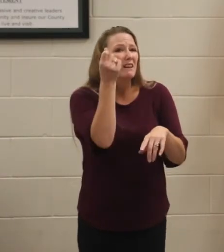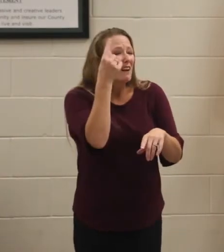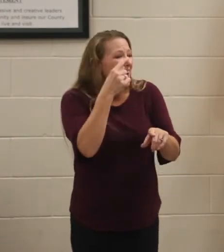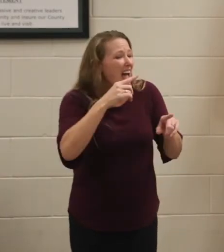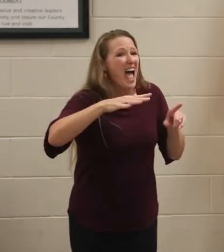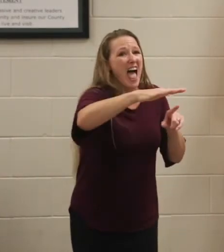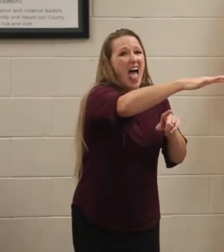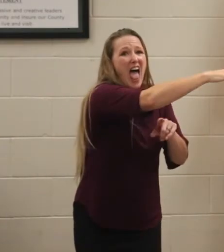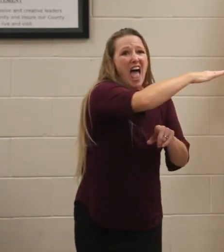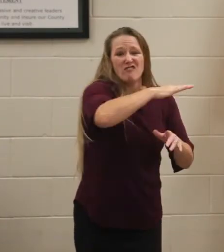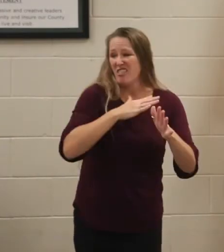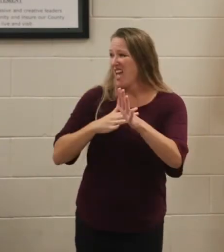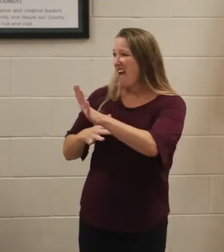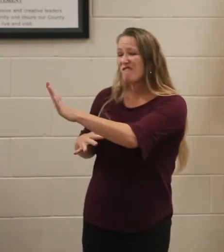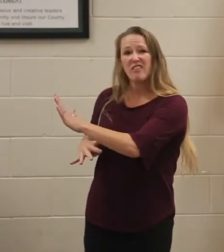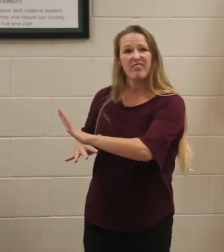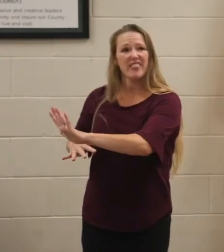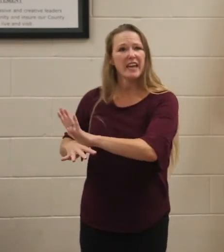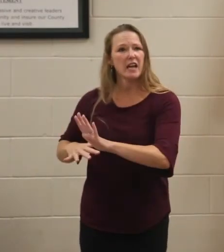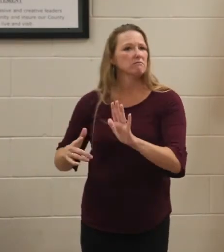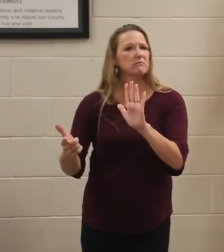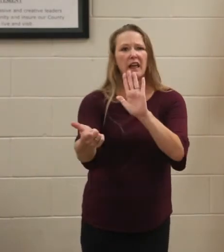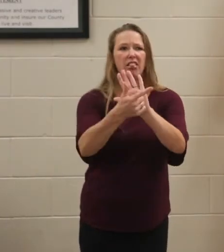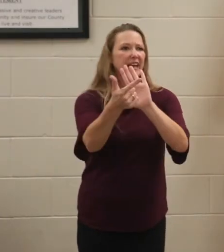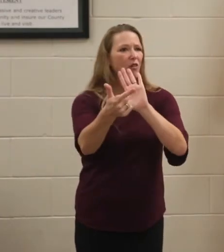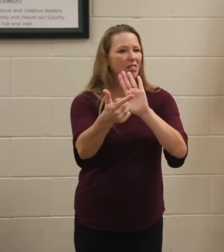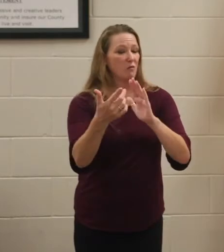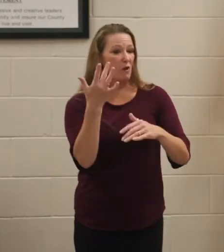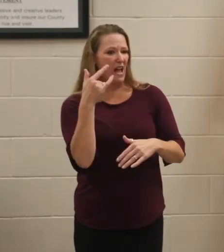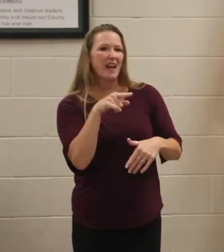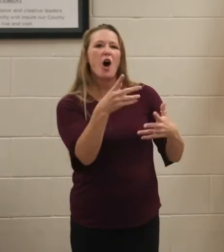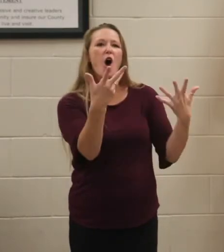So nothing that he owned or had in his possession was legal.